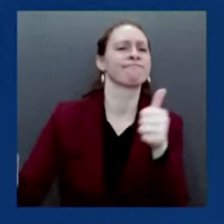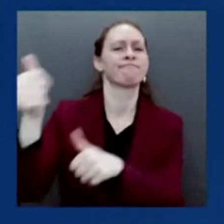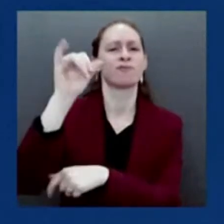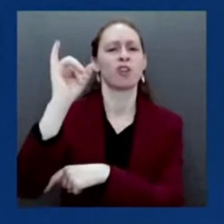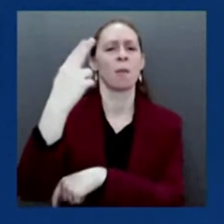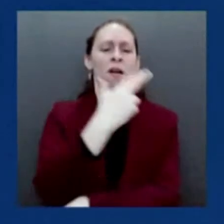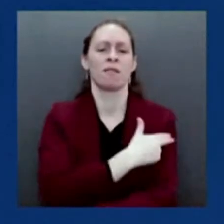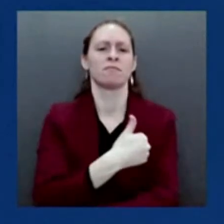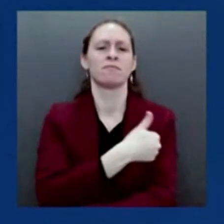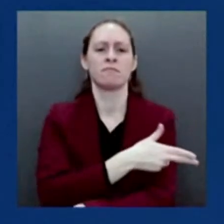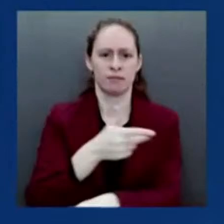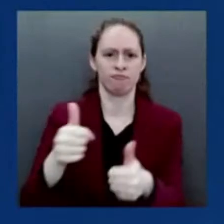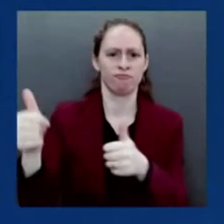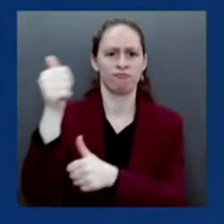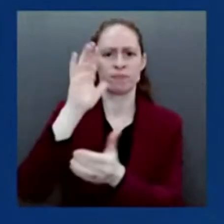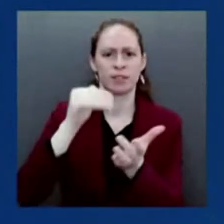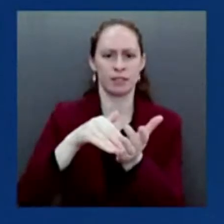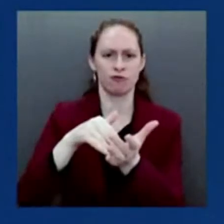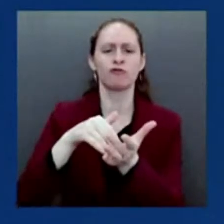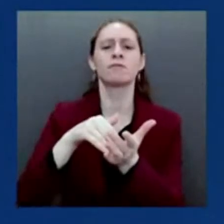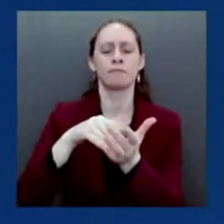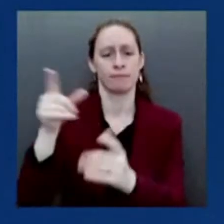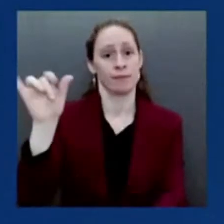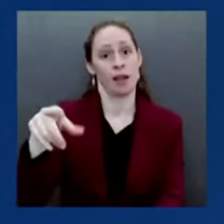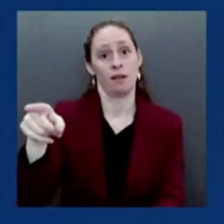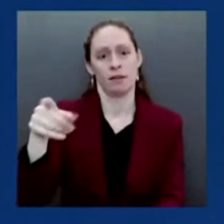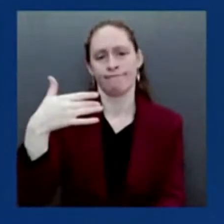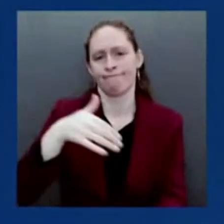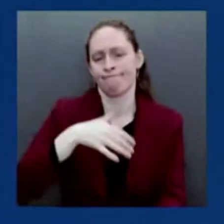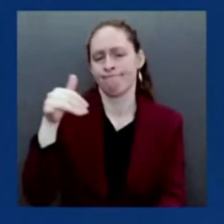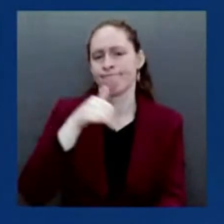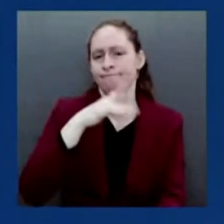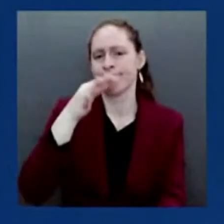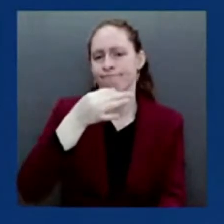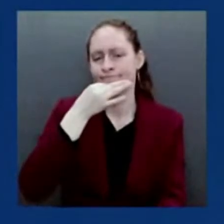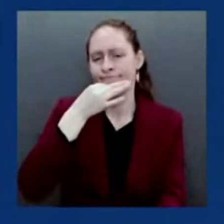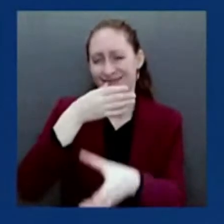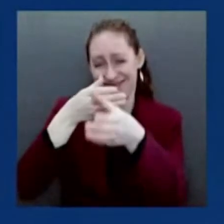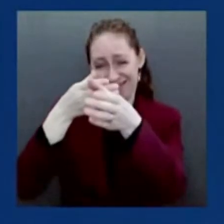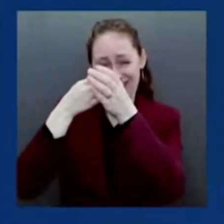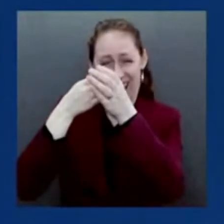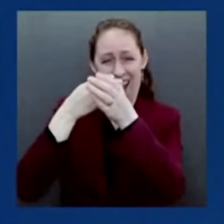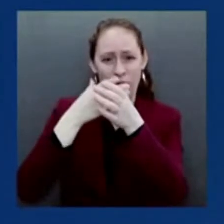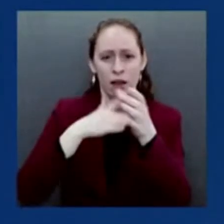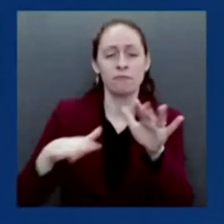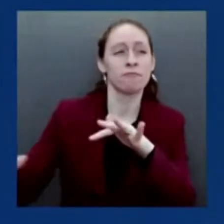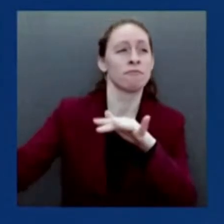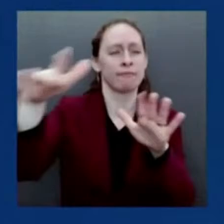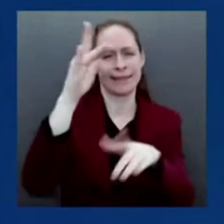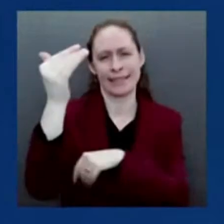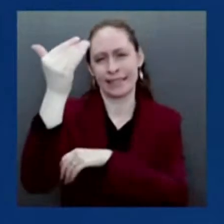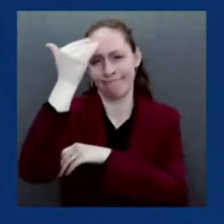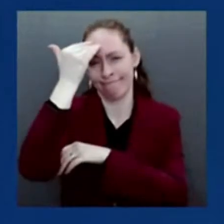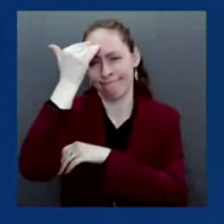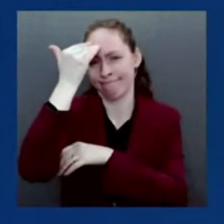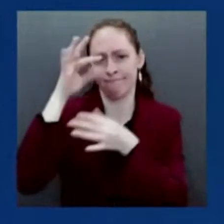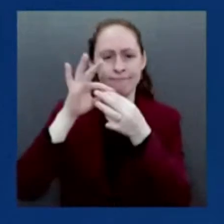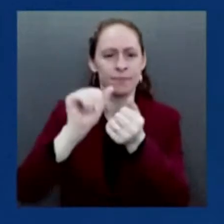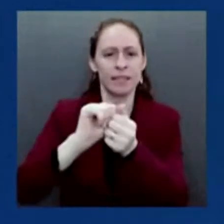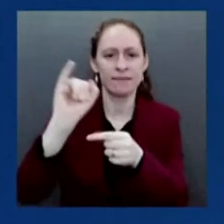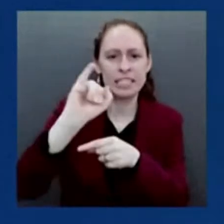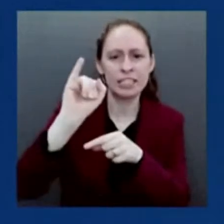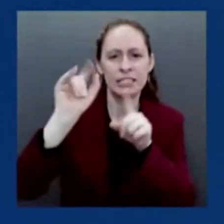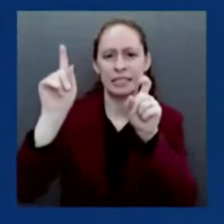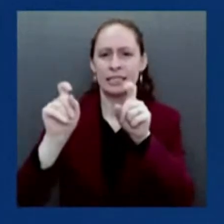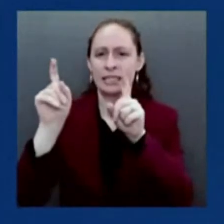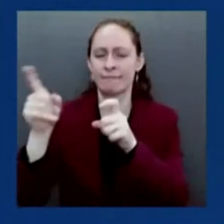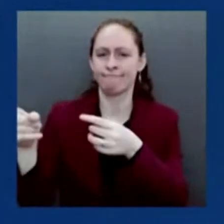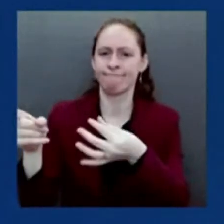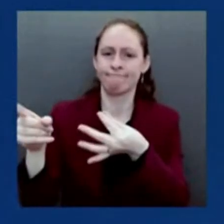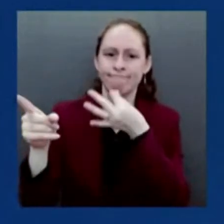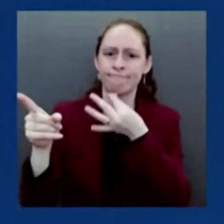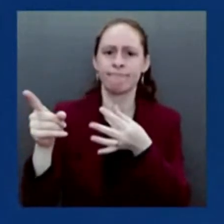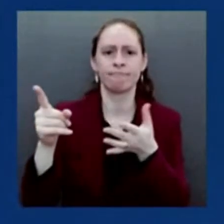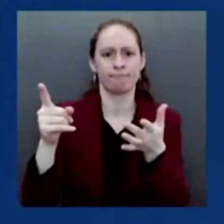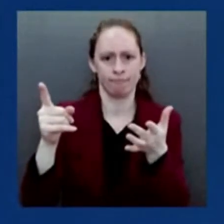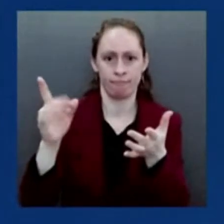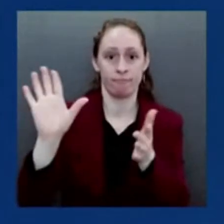CENTER FOR HEALTH IS LEADING